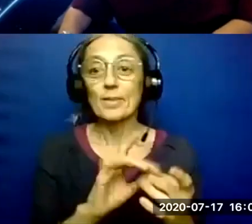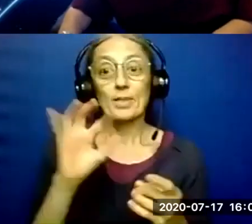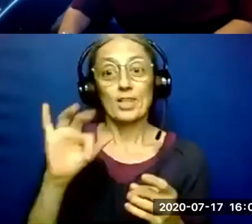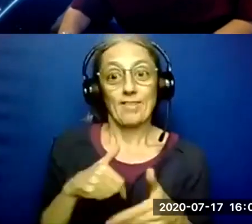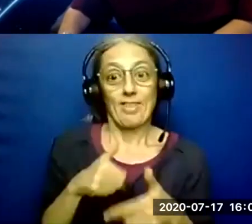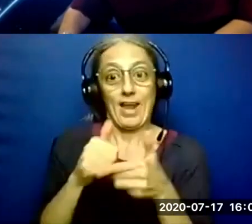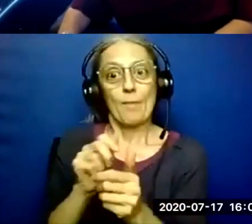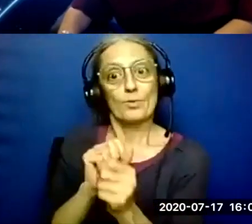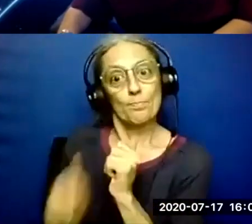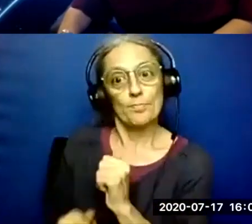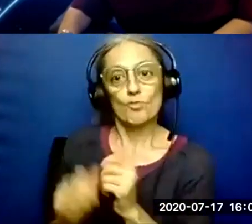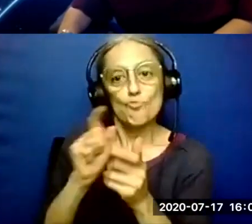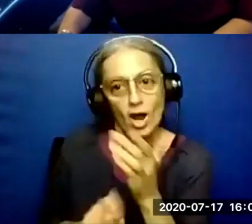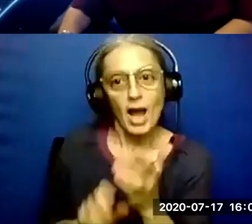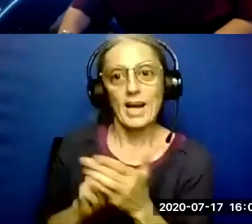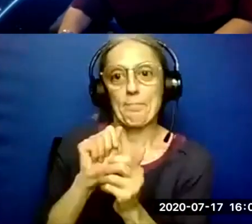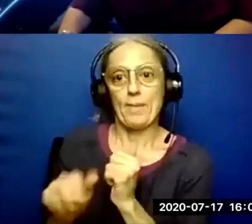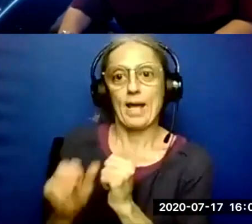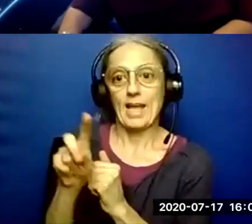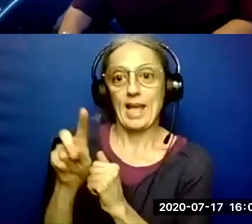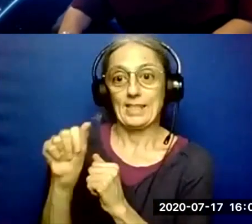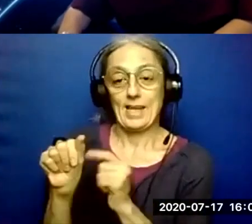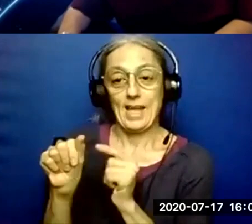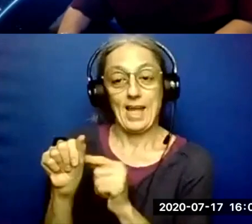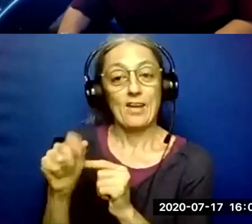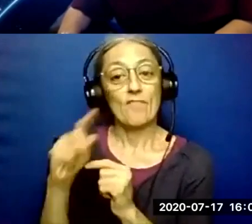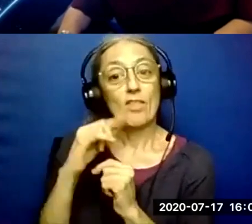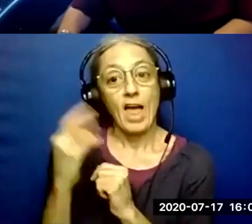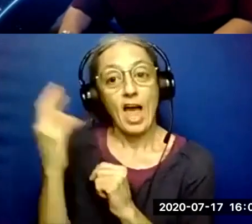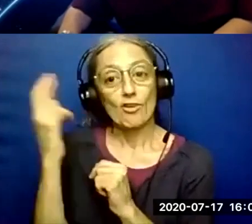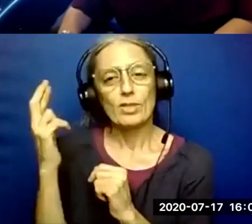be able to really recreate the ability of the Congress